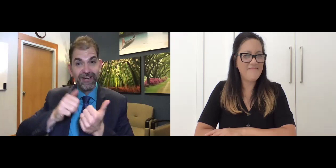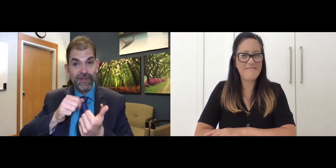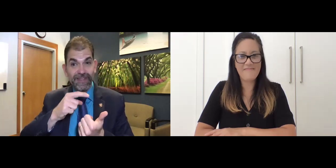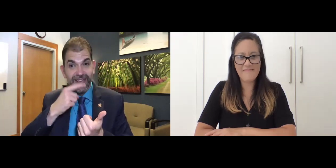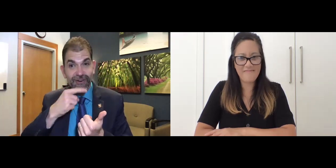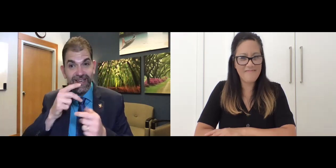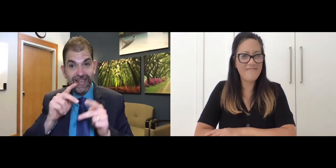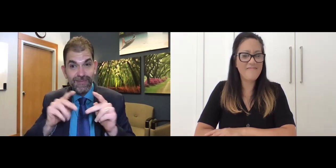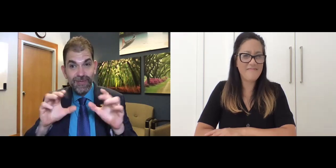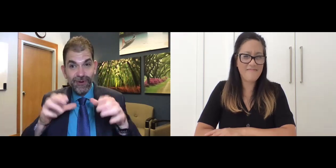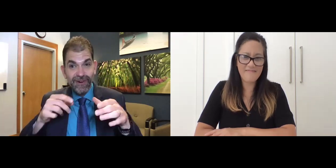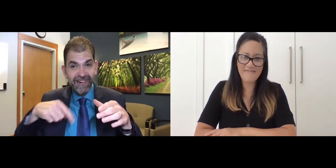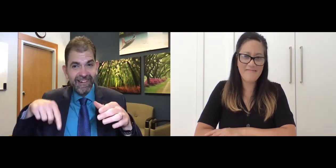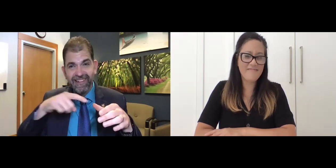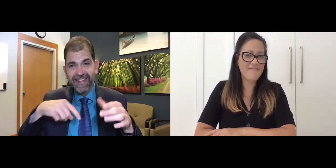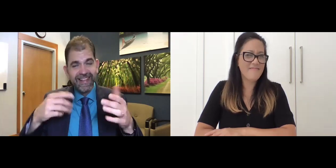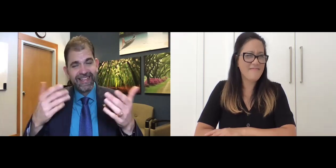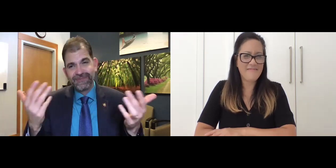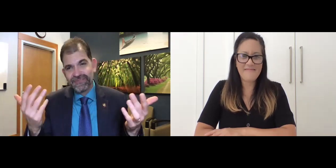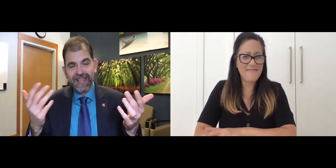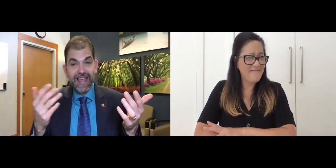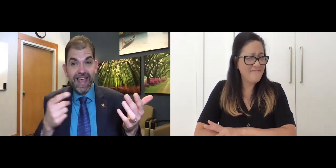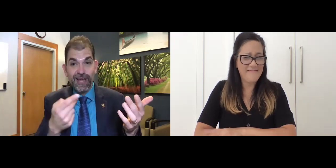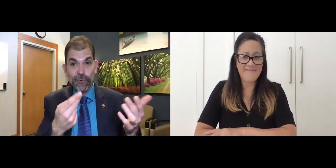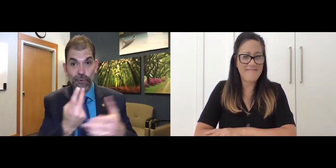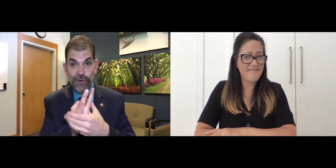and her ability to interact with hearing people.